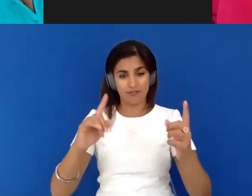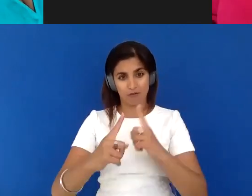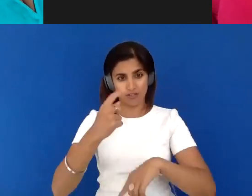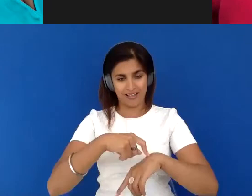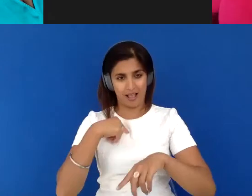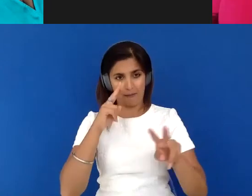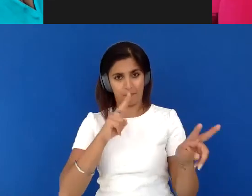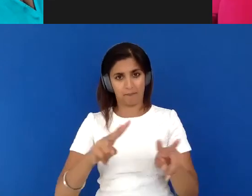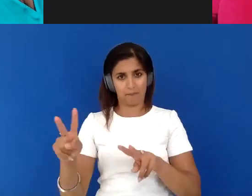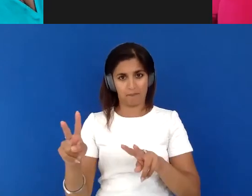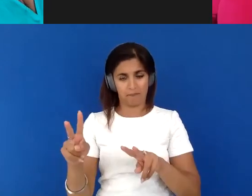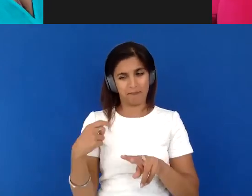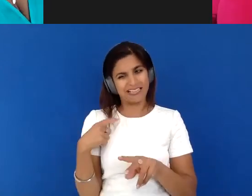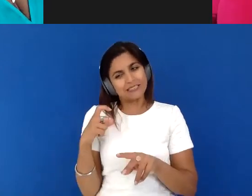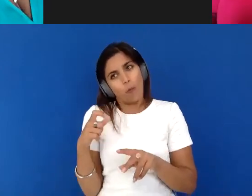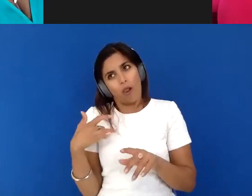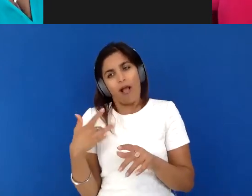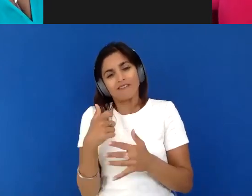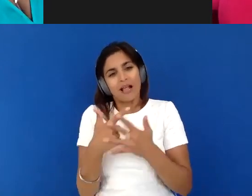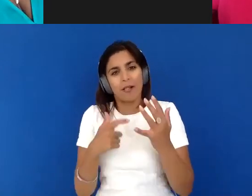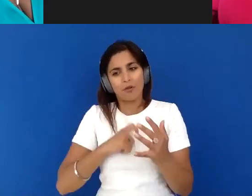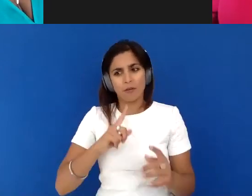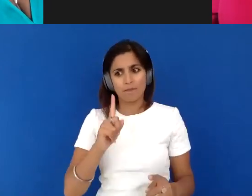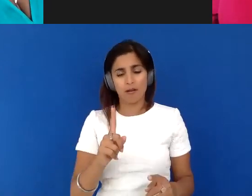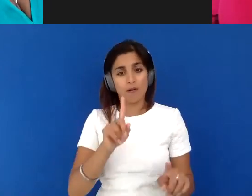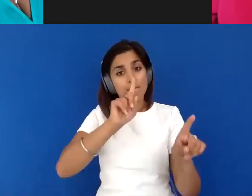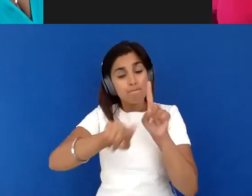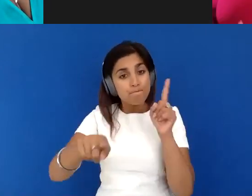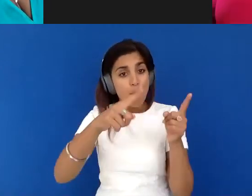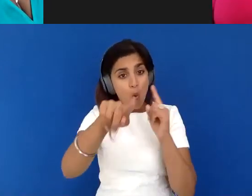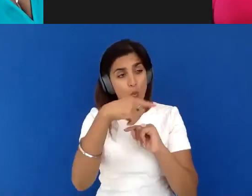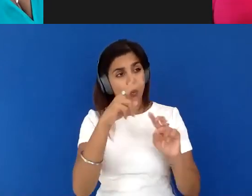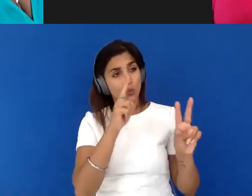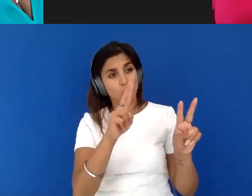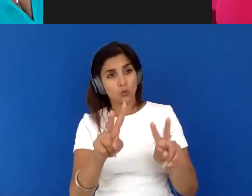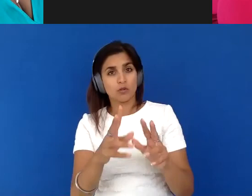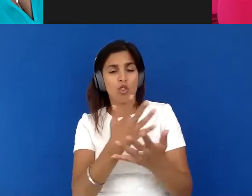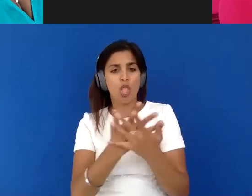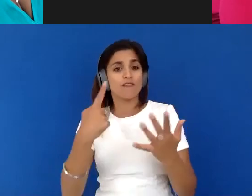disabled person most of them are dominated by white voices right and